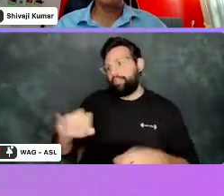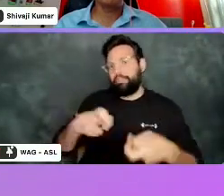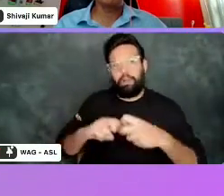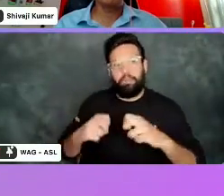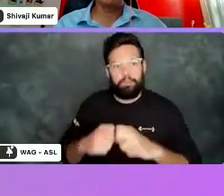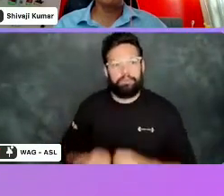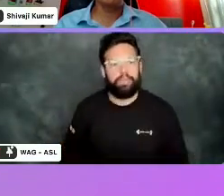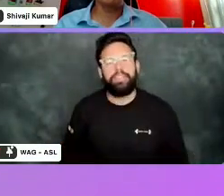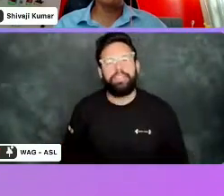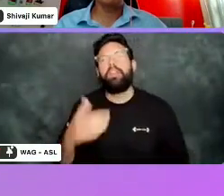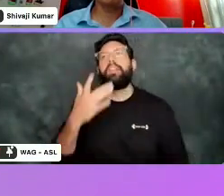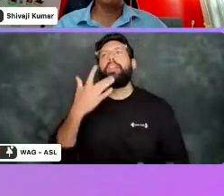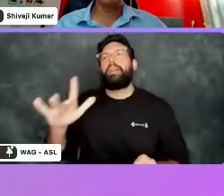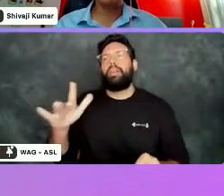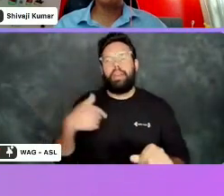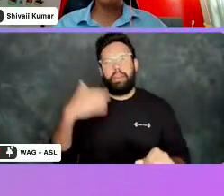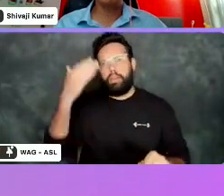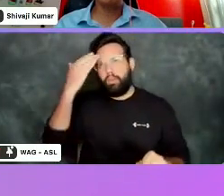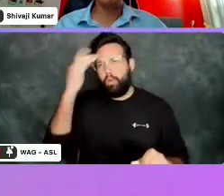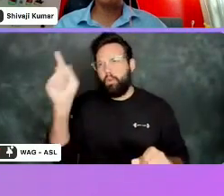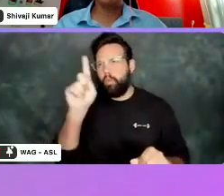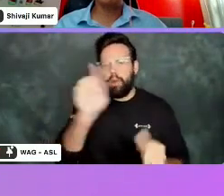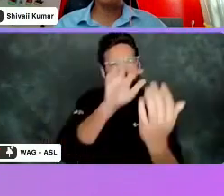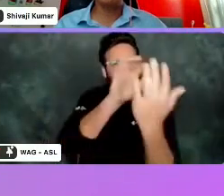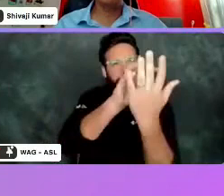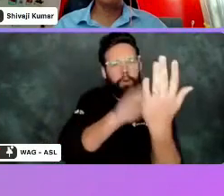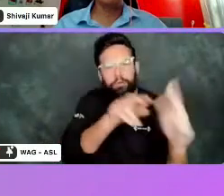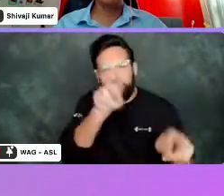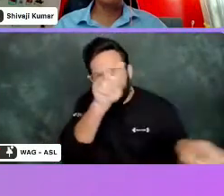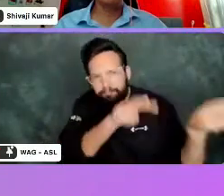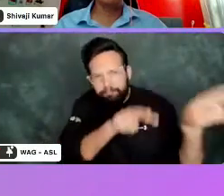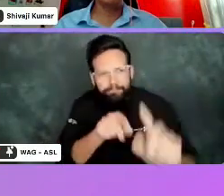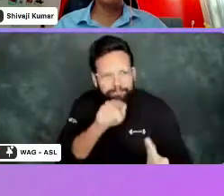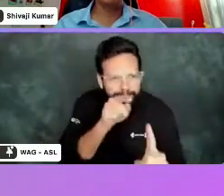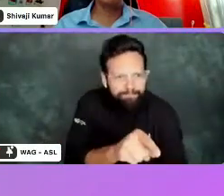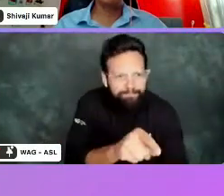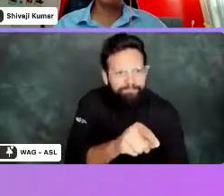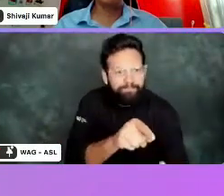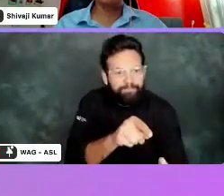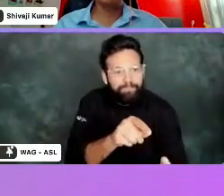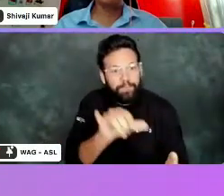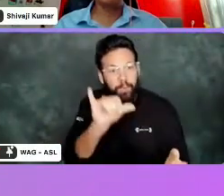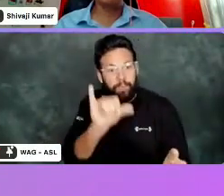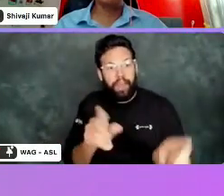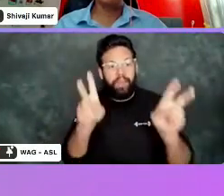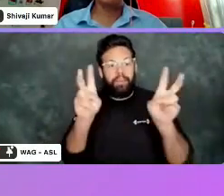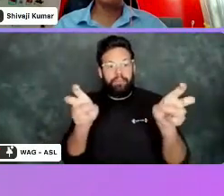So we have our, "Your Money, Our Mission." That's the first heading that appears.